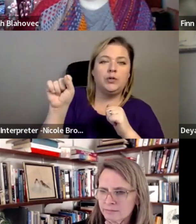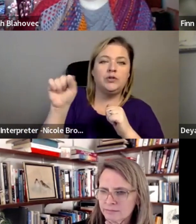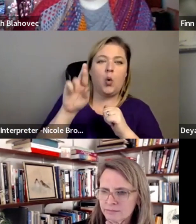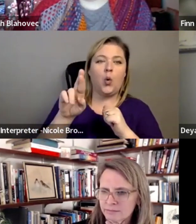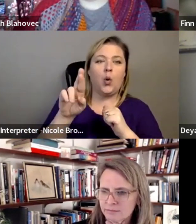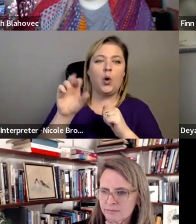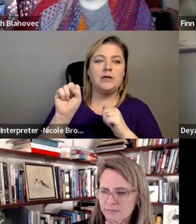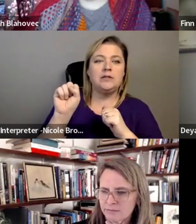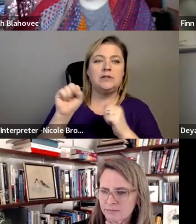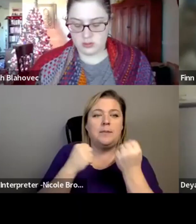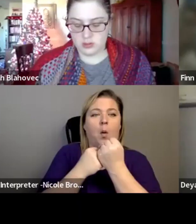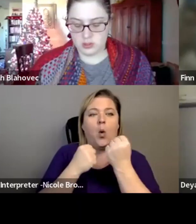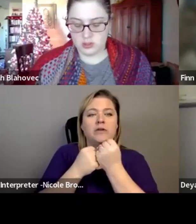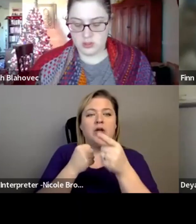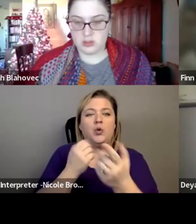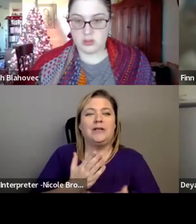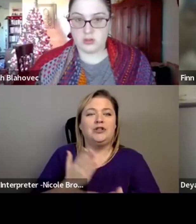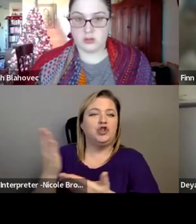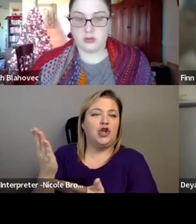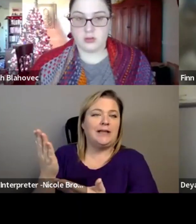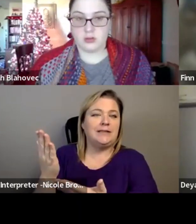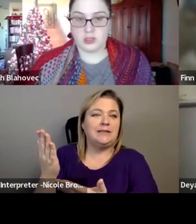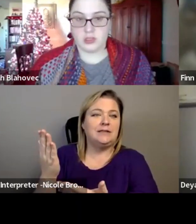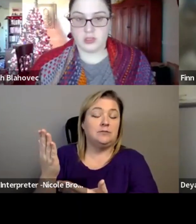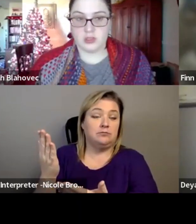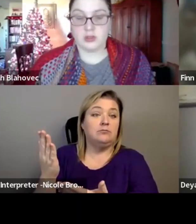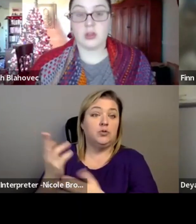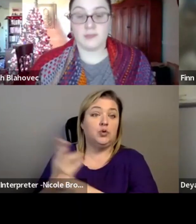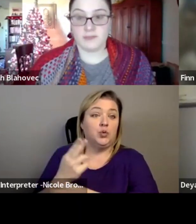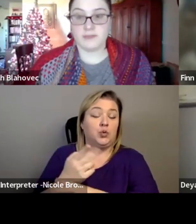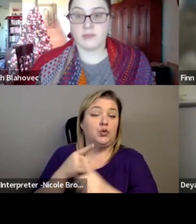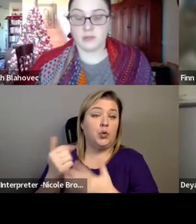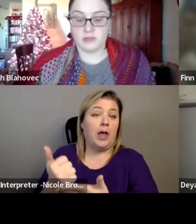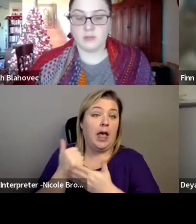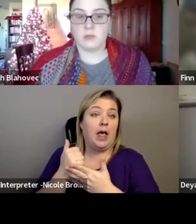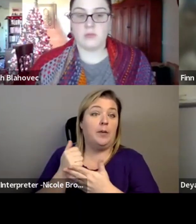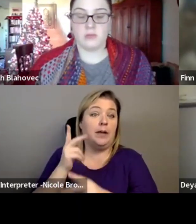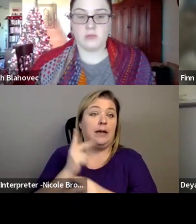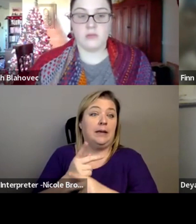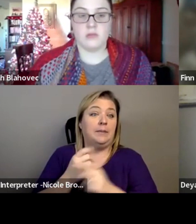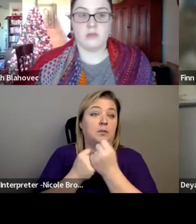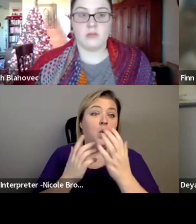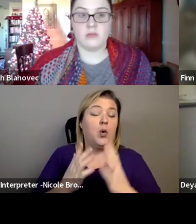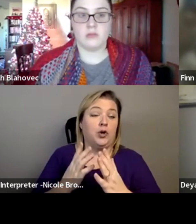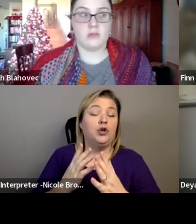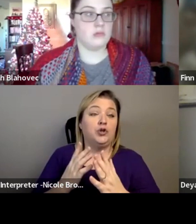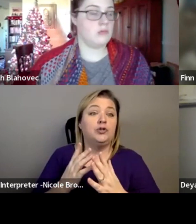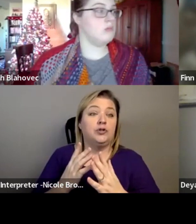suggest? Use to help keep supporters focused on what is important to the person or the